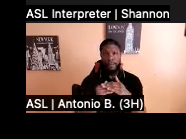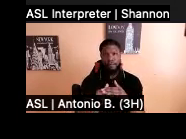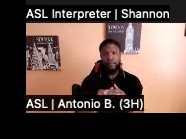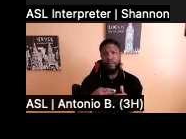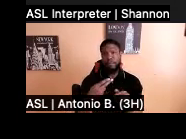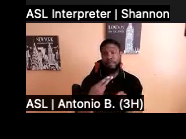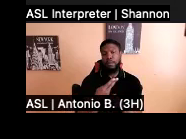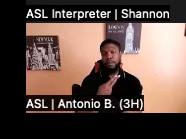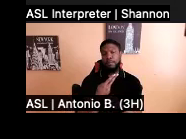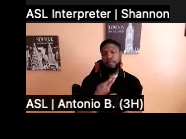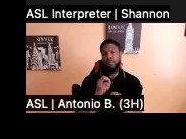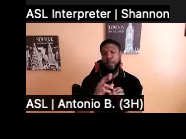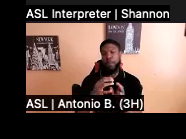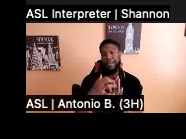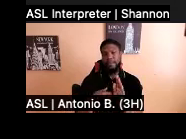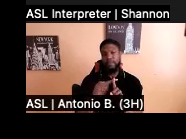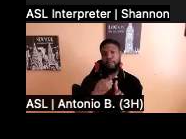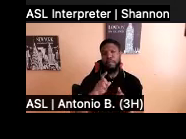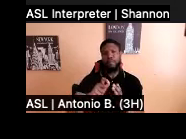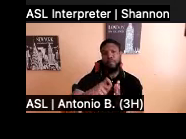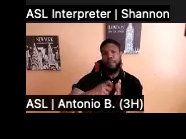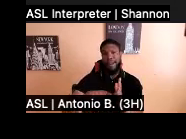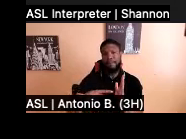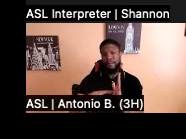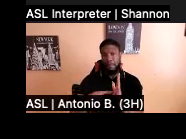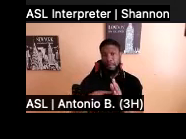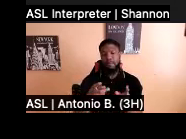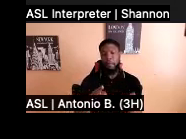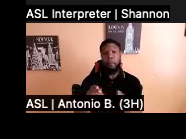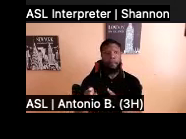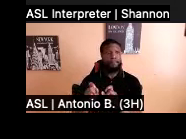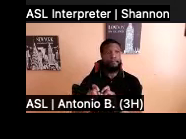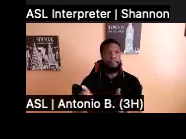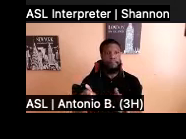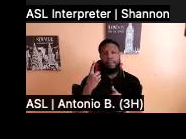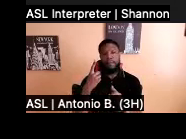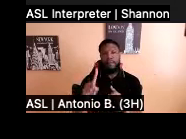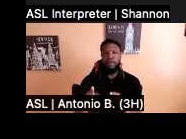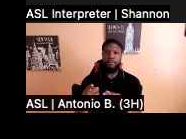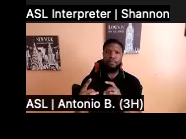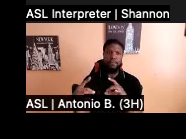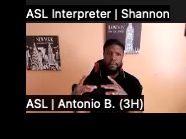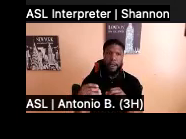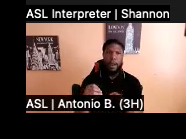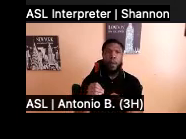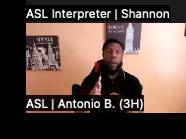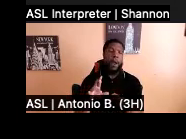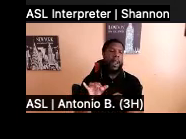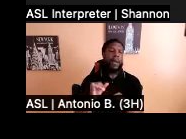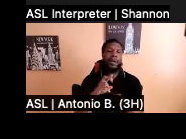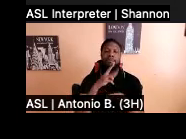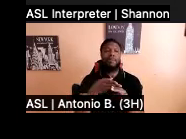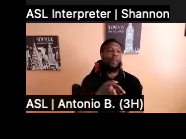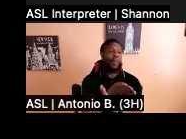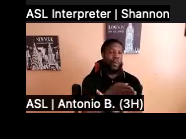seeking general feedback. As we mentioned earlier, it depends on the specific question or concept